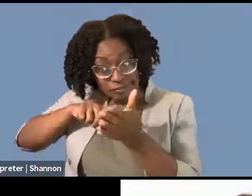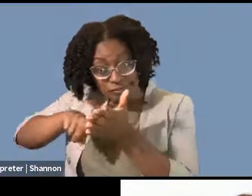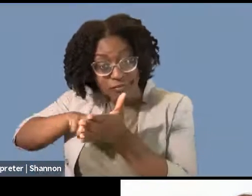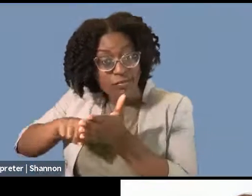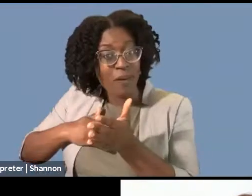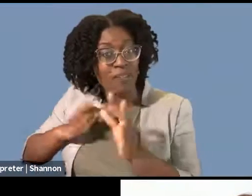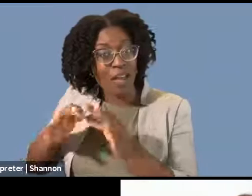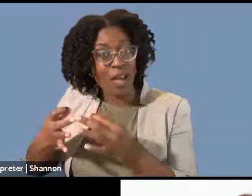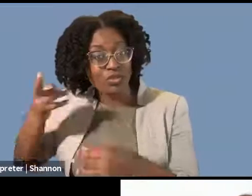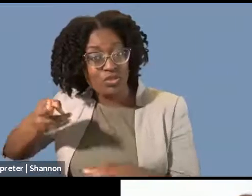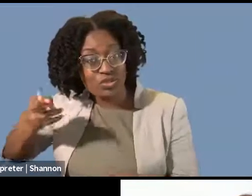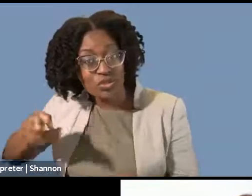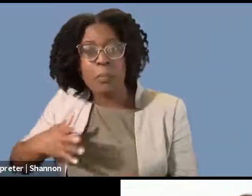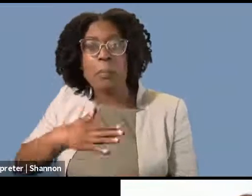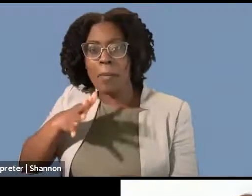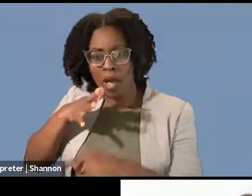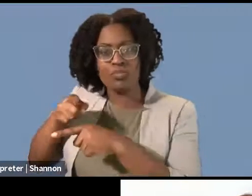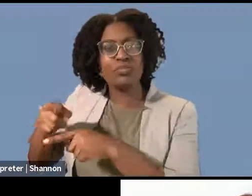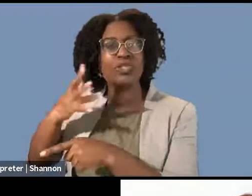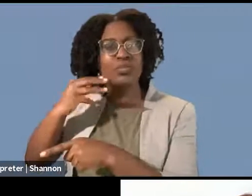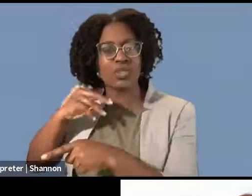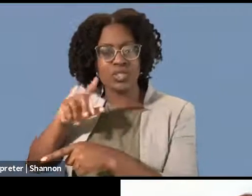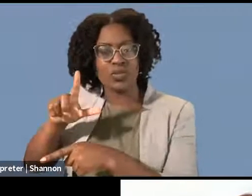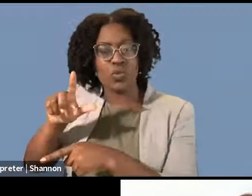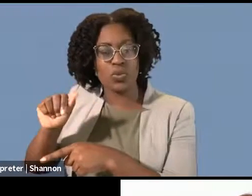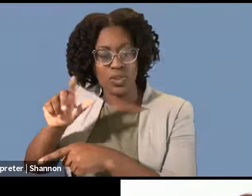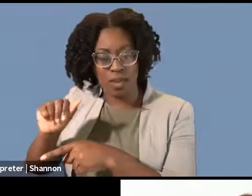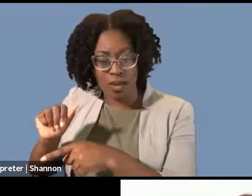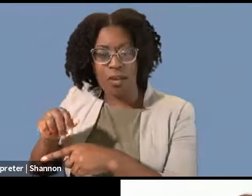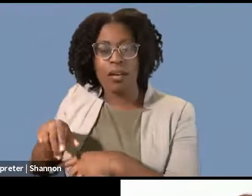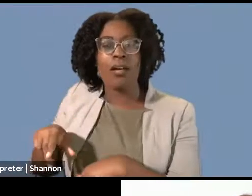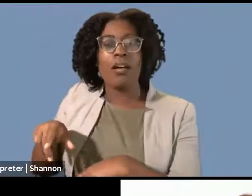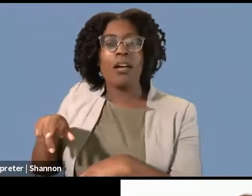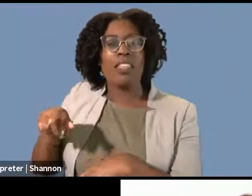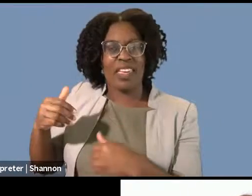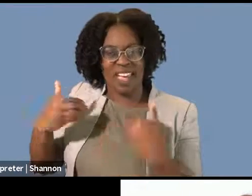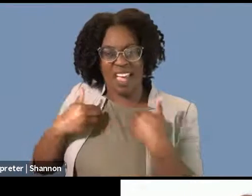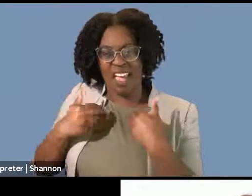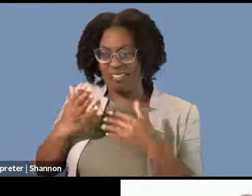from getting education and voting and they say over 300 people were killed. It was the biggest